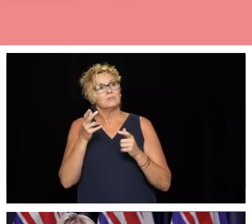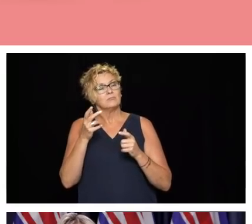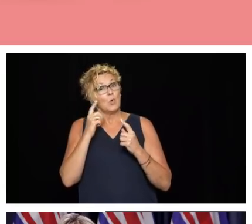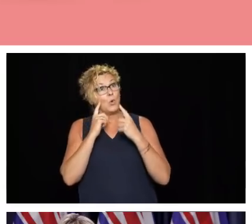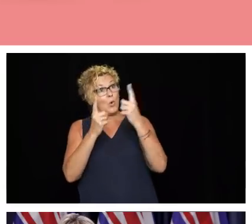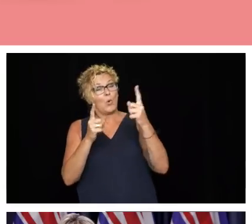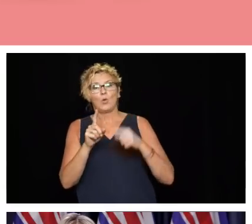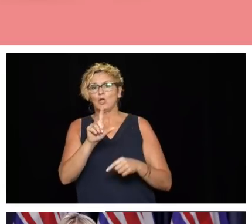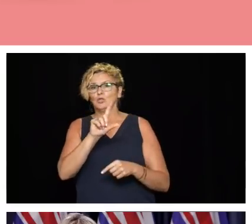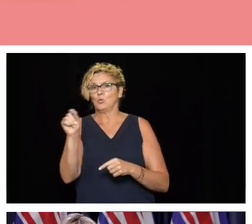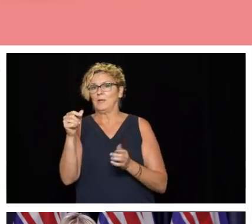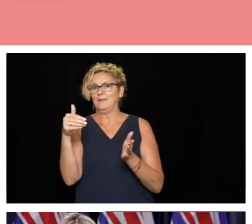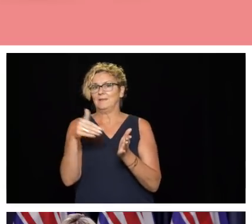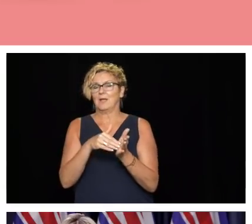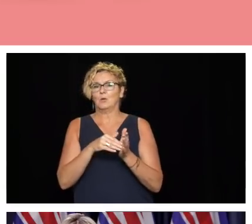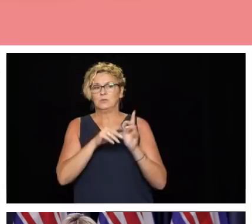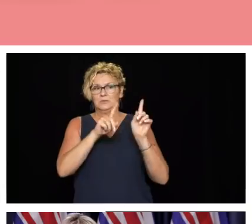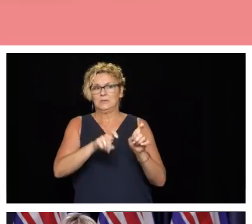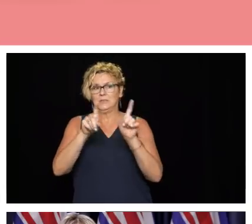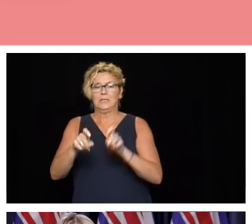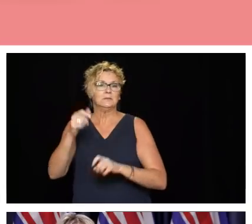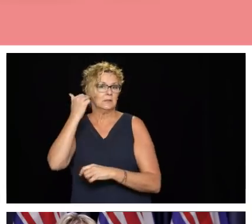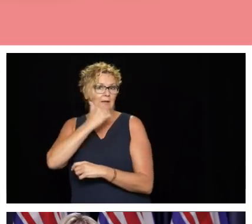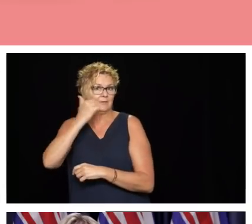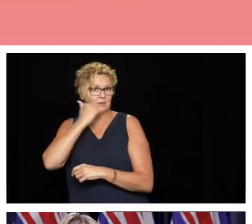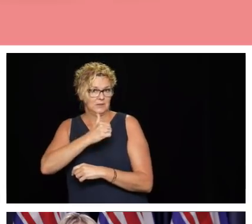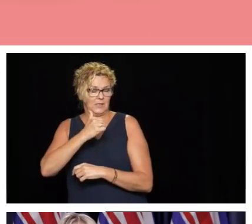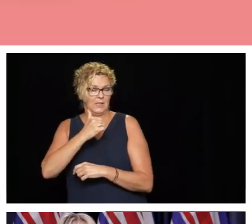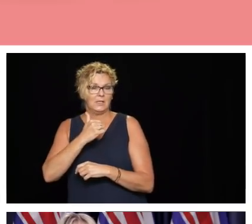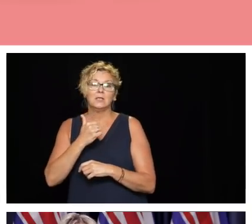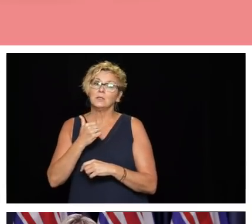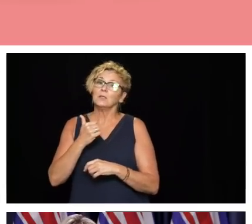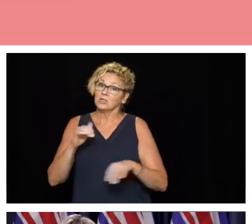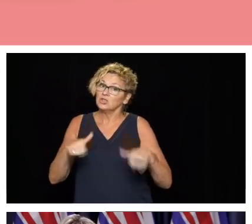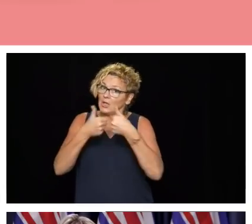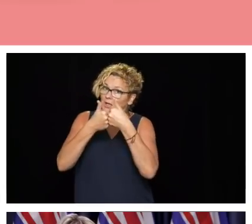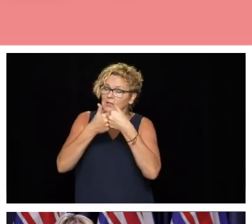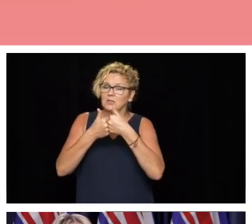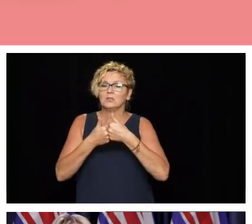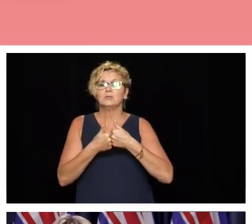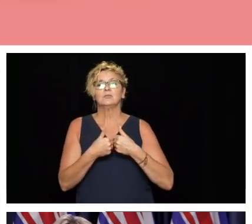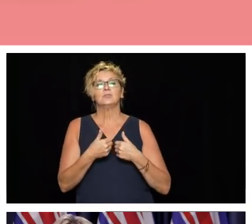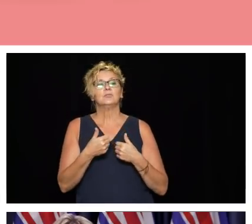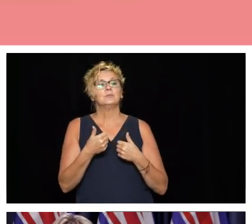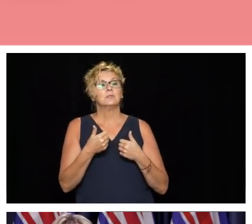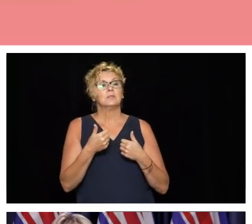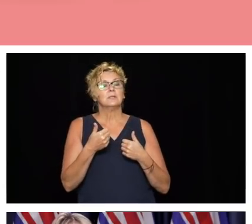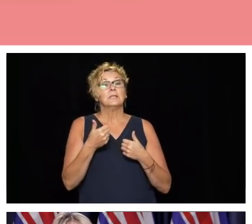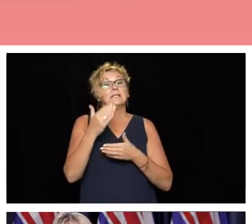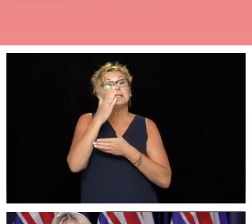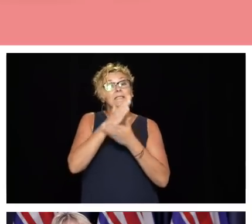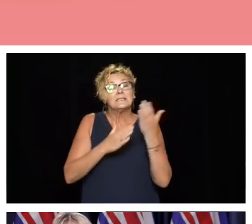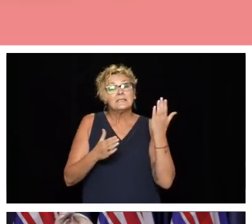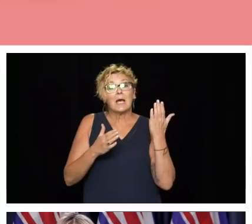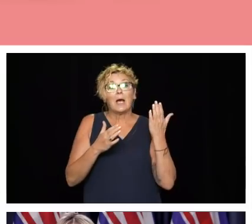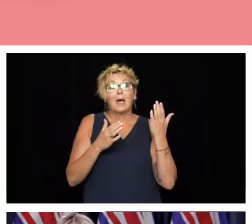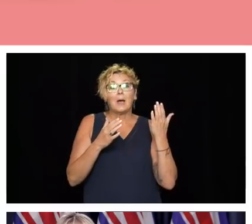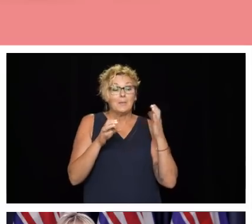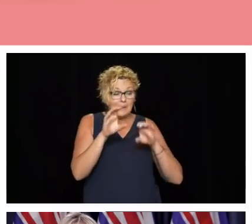be able to manage both testing for influenza as well as COVID as we move into this respiratory virus season and that means 20,000 guests--